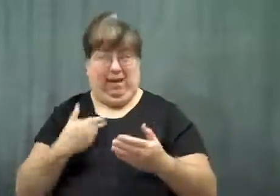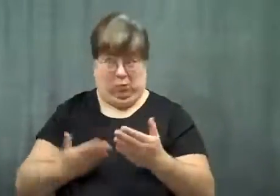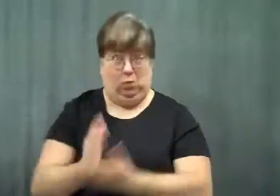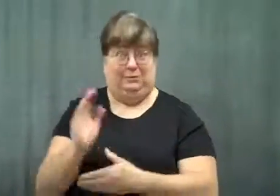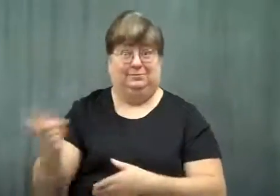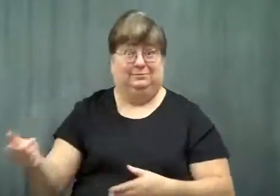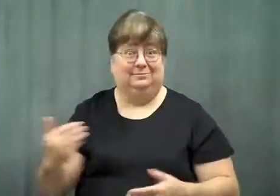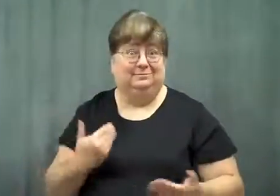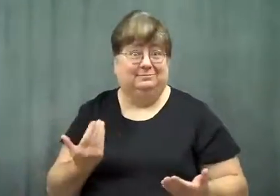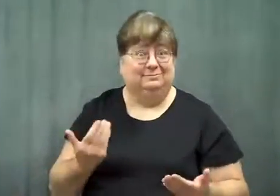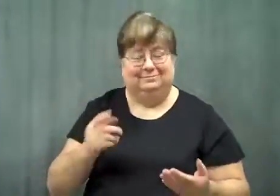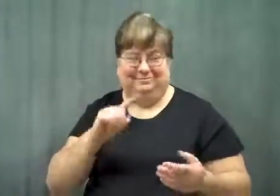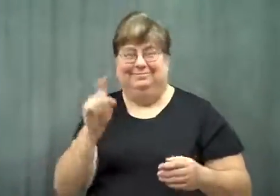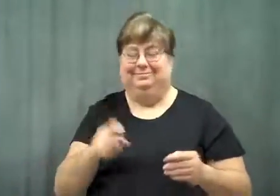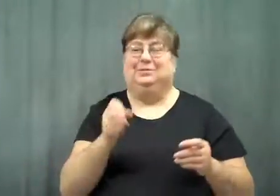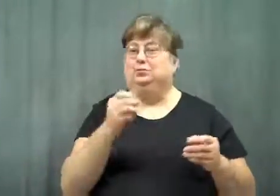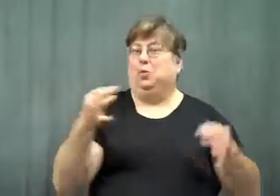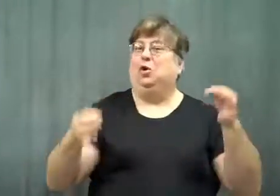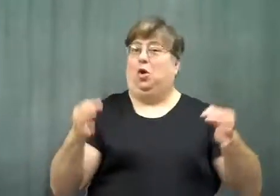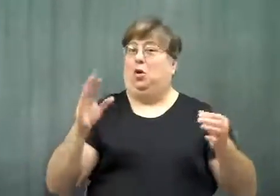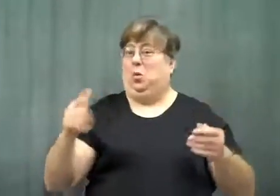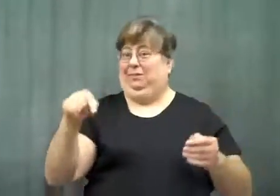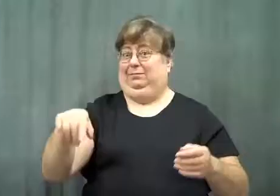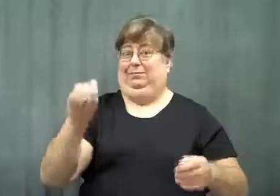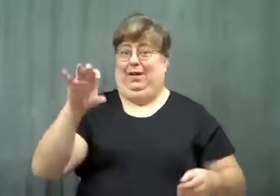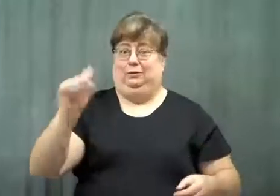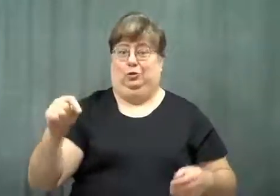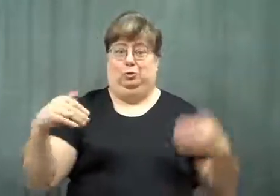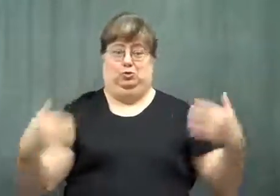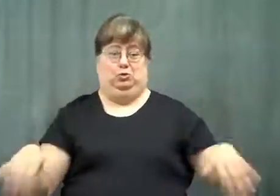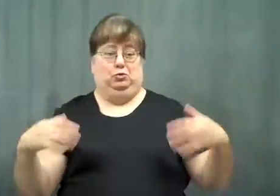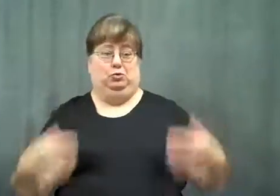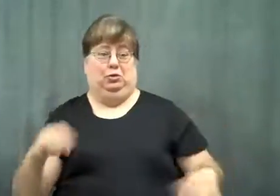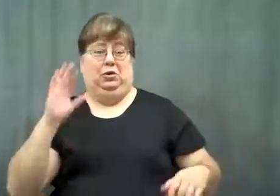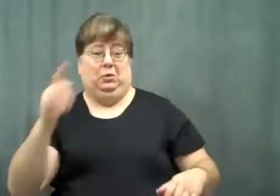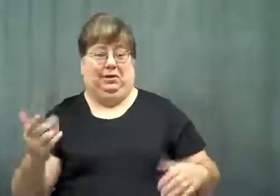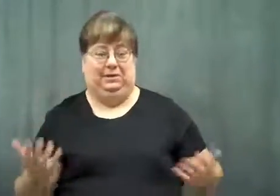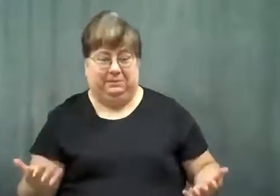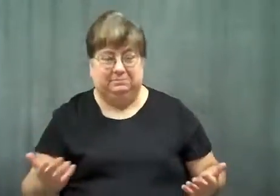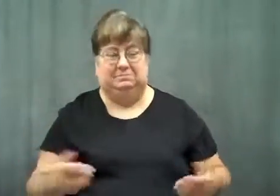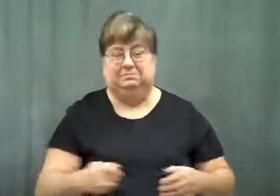Do these protesters have the right to do that? That will be decided starting in October.